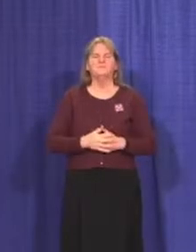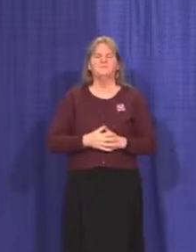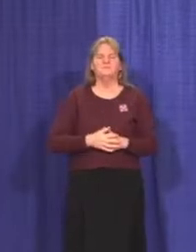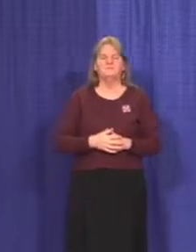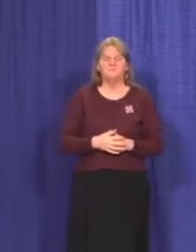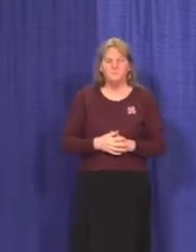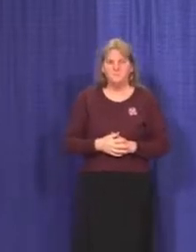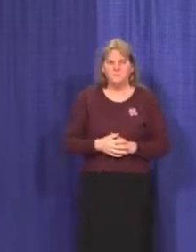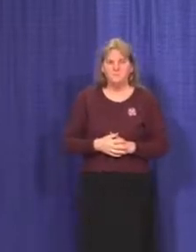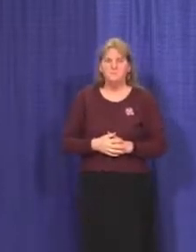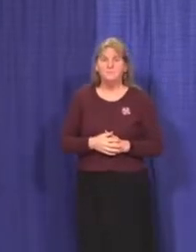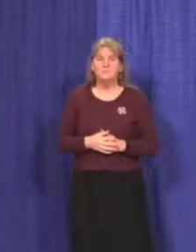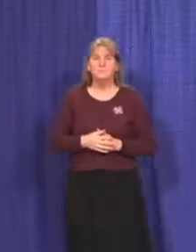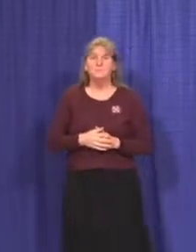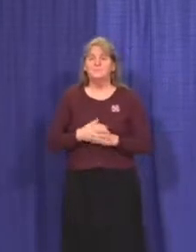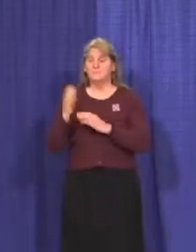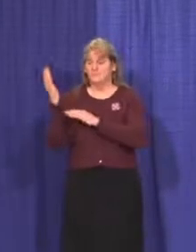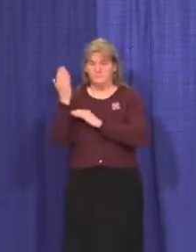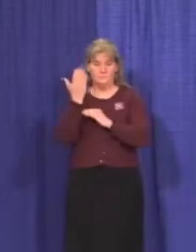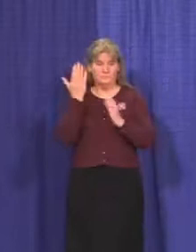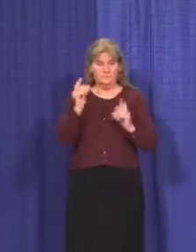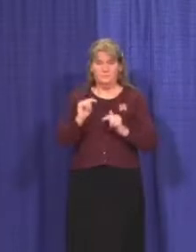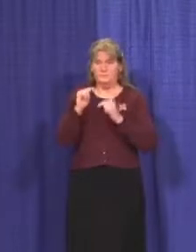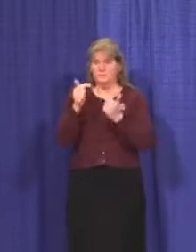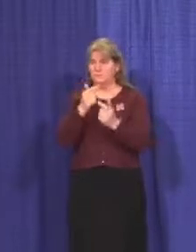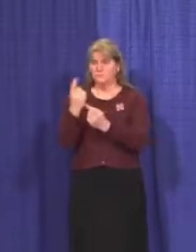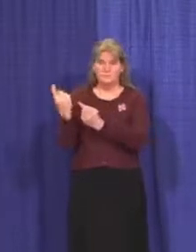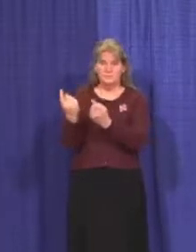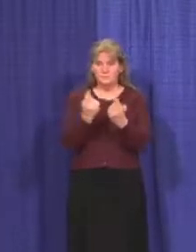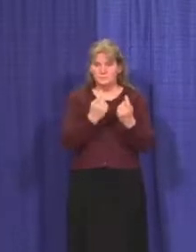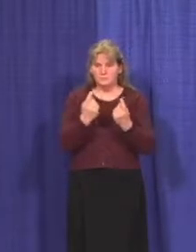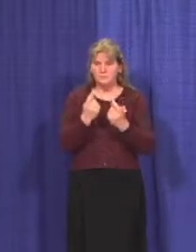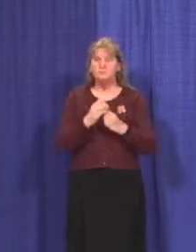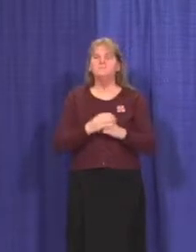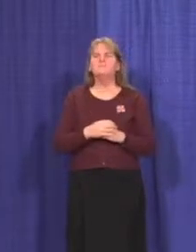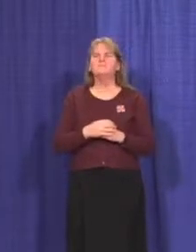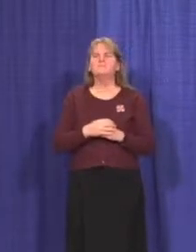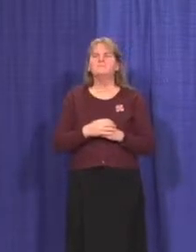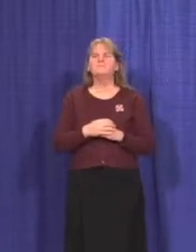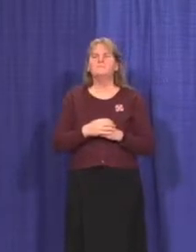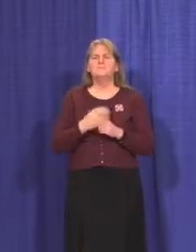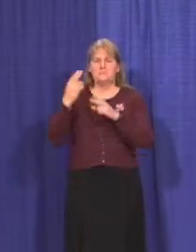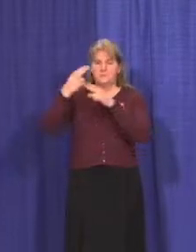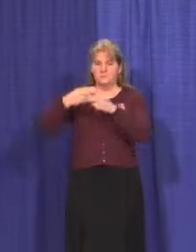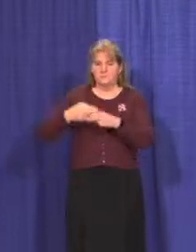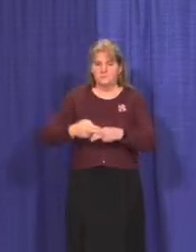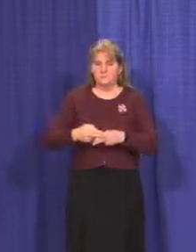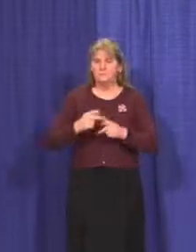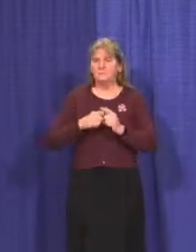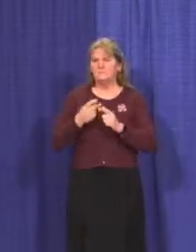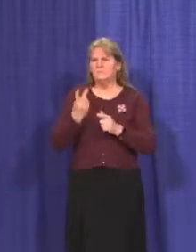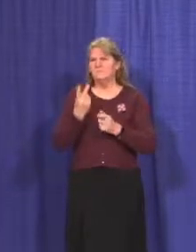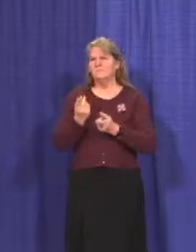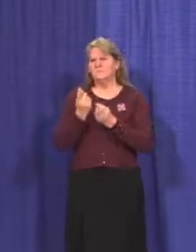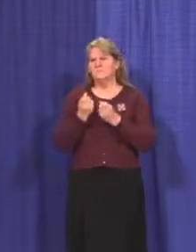FOLLOWING OUR SPEAKERS WE WILL GO TO THE PHONE LINES WERE QUESTIONS FROM REPORTERS. WE WILL CALL YOU BY NAME AND YOU WILL EACH HAVE TWO QUESTIONS. BEFORE WE BEGAN I WOULD LIKE TO VERIFY THAT EVERYONE CAN HEAR